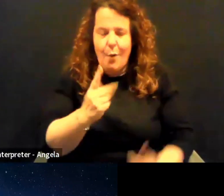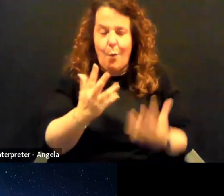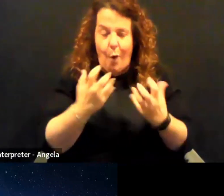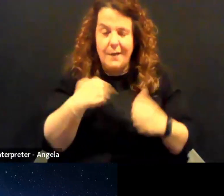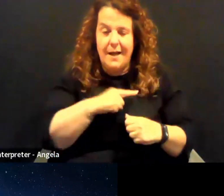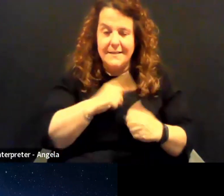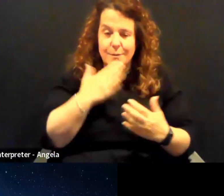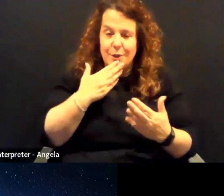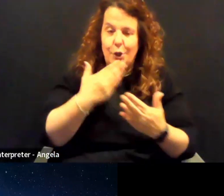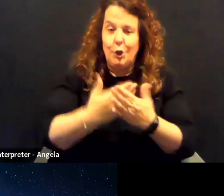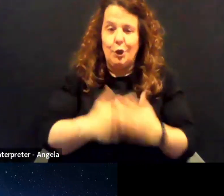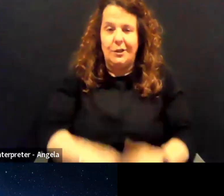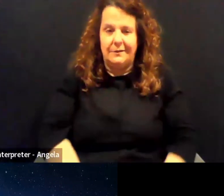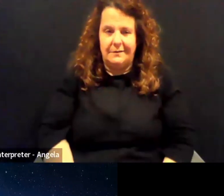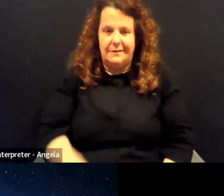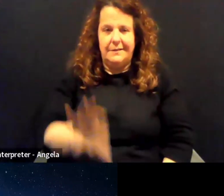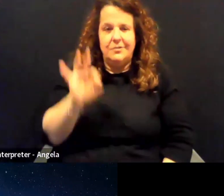a flavor of the things that we're talking about.